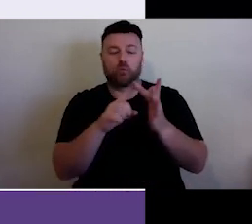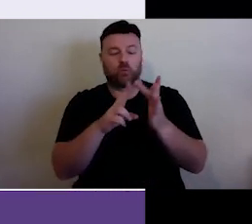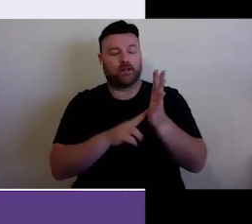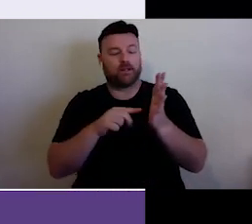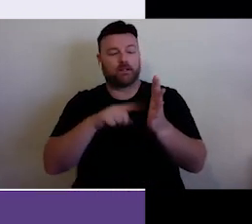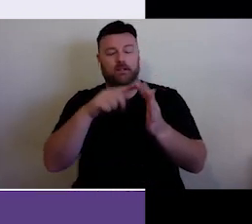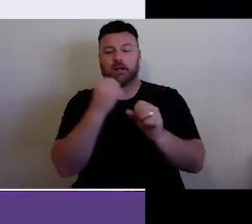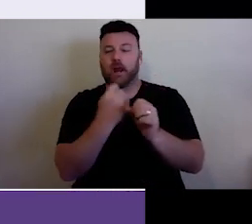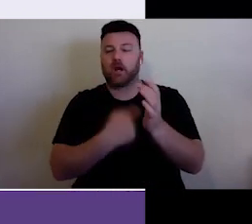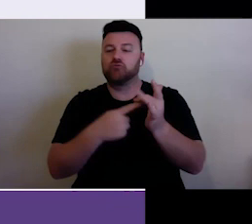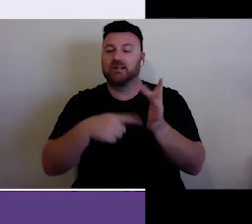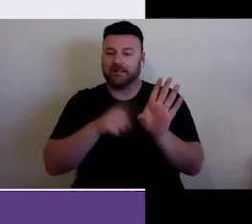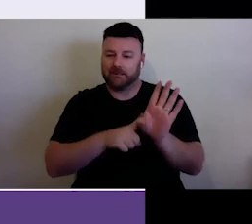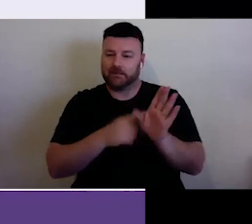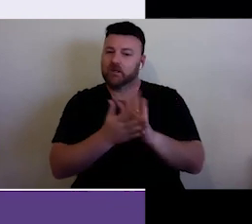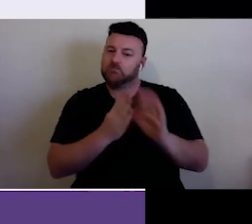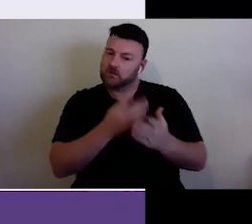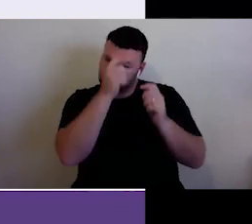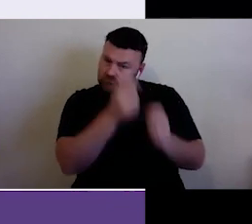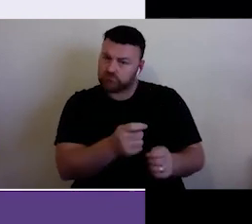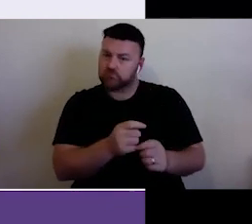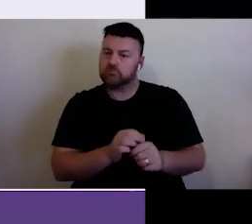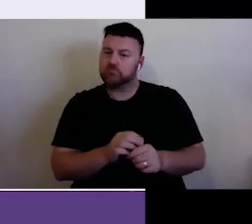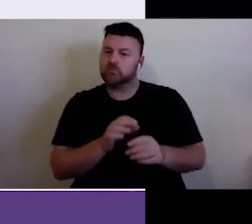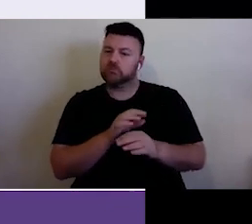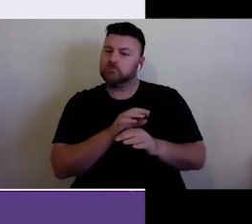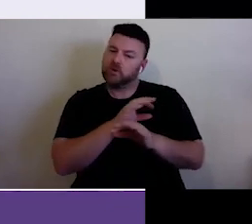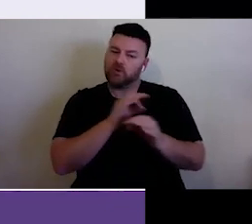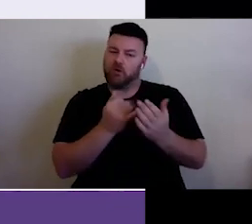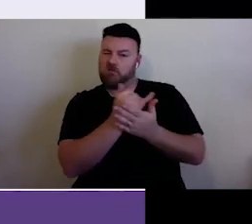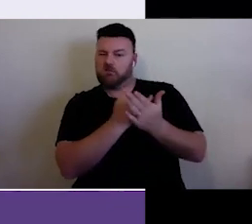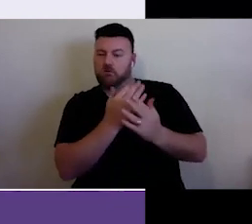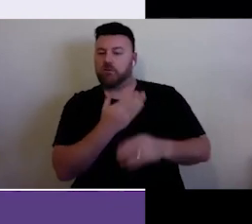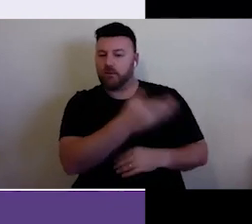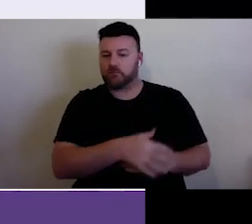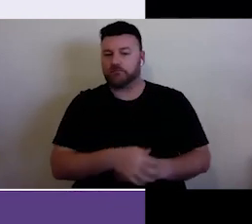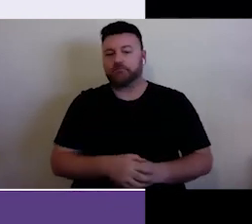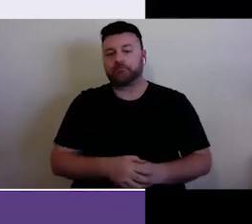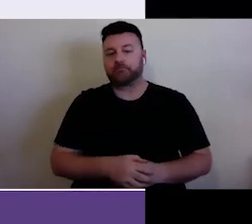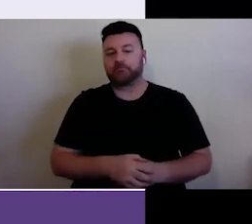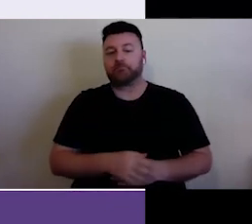to culture. Look at authenticity there. Six - secrecy and privacy.